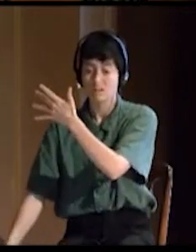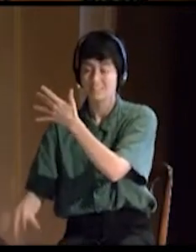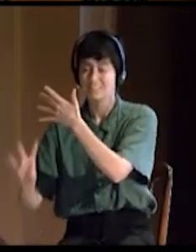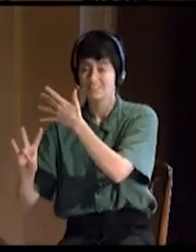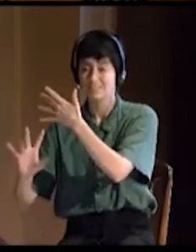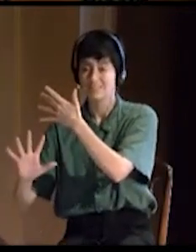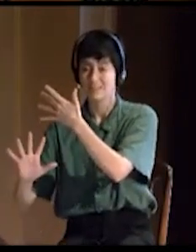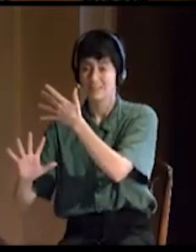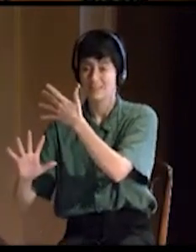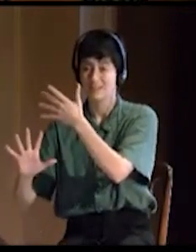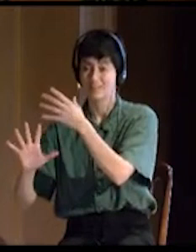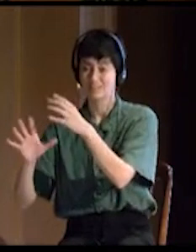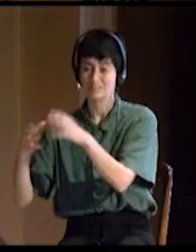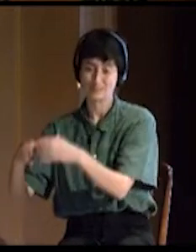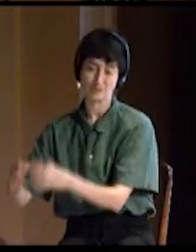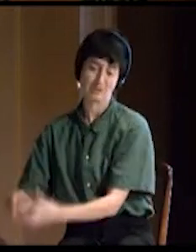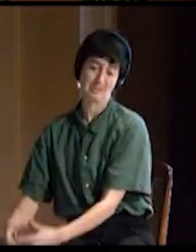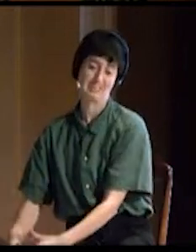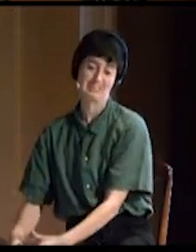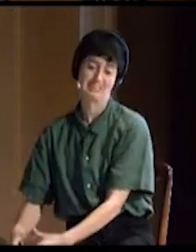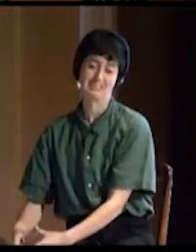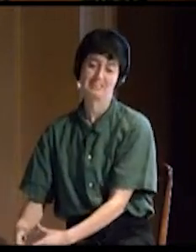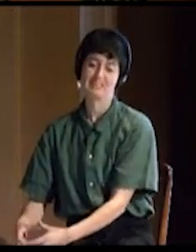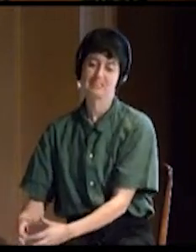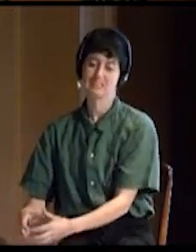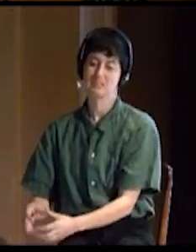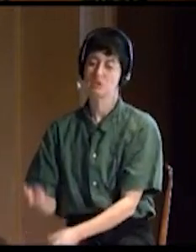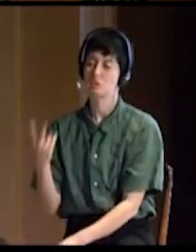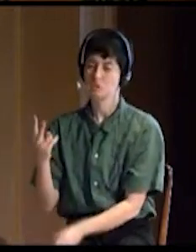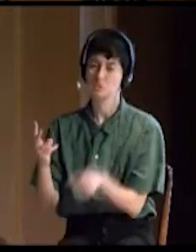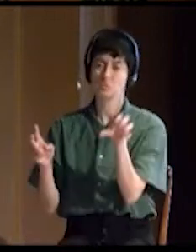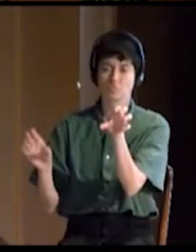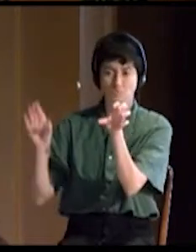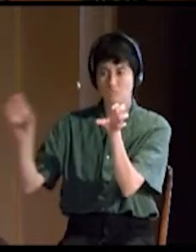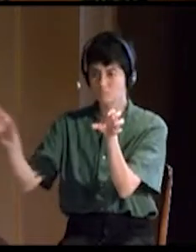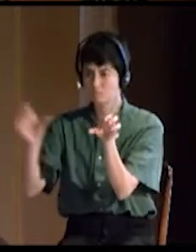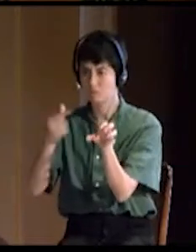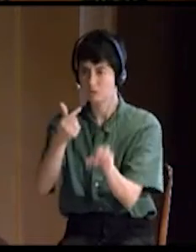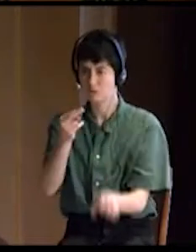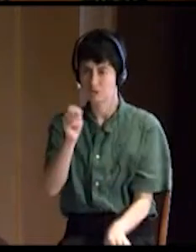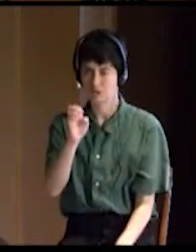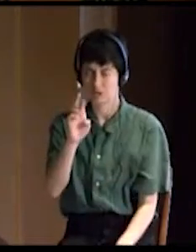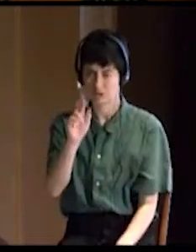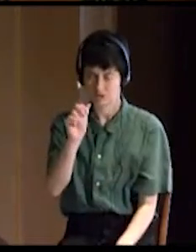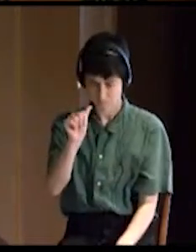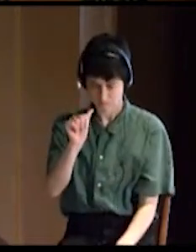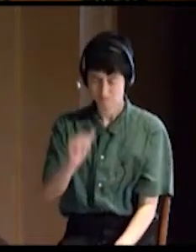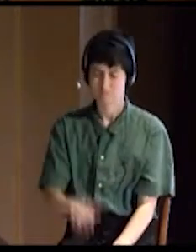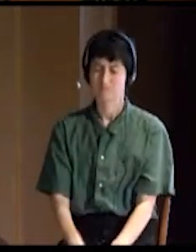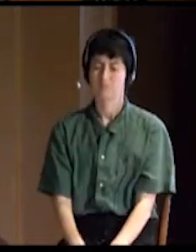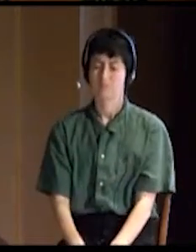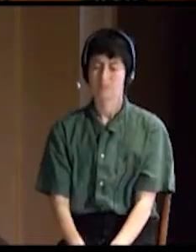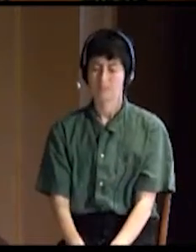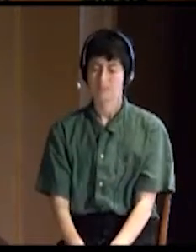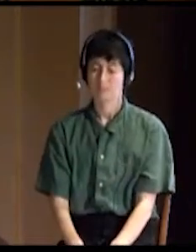And out of these, 25 are new lineages, so discovered entirely from the herbarium here.